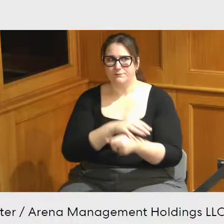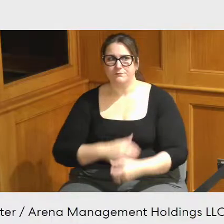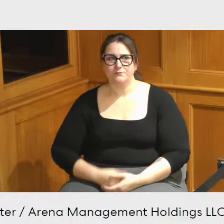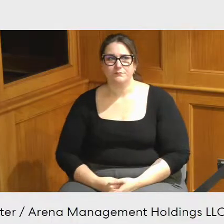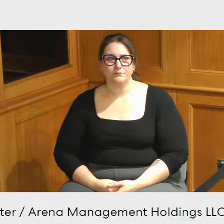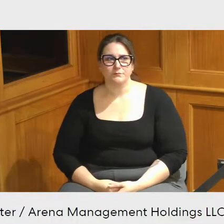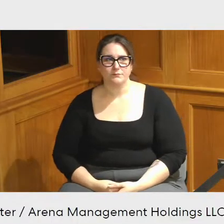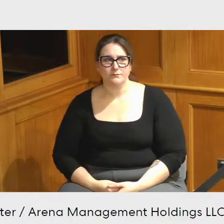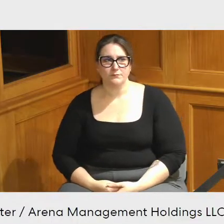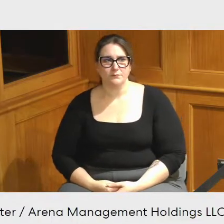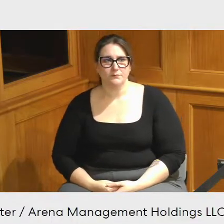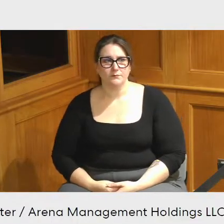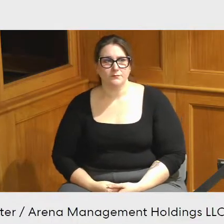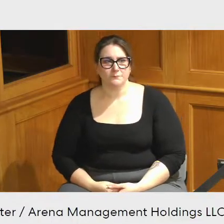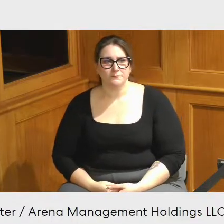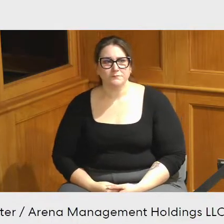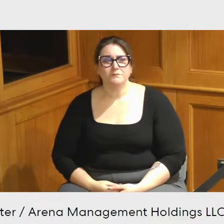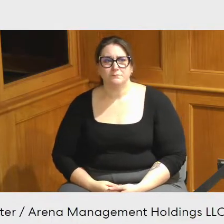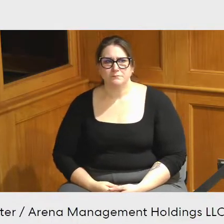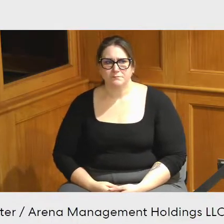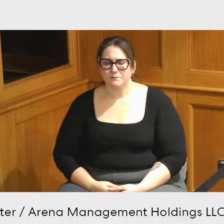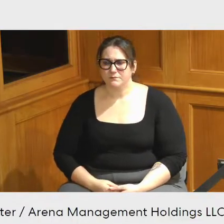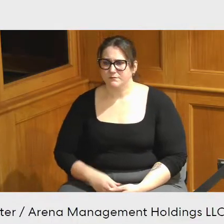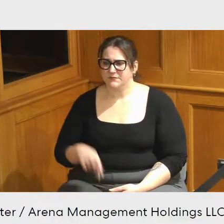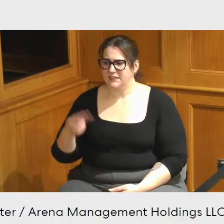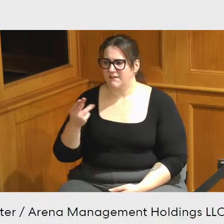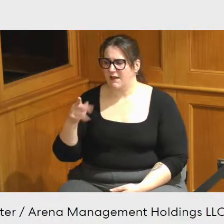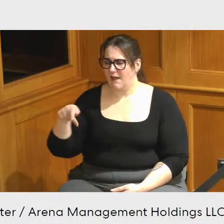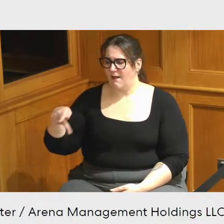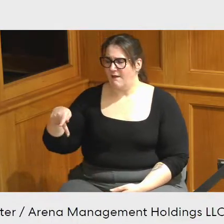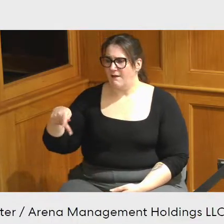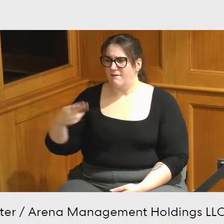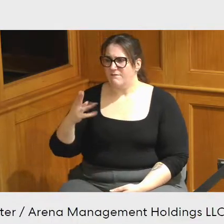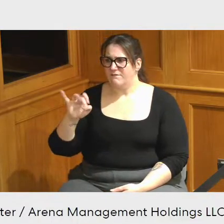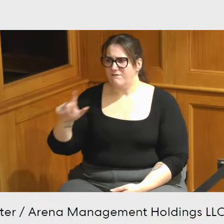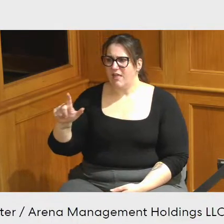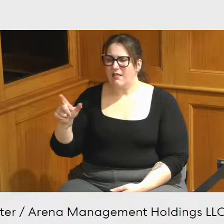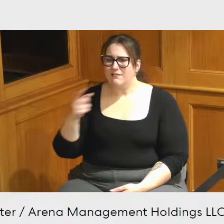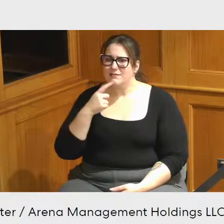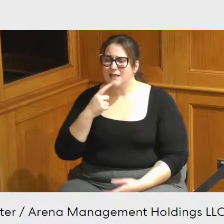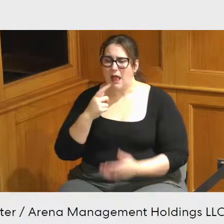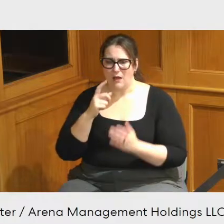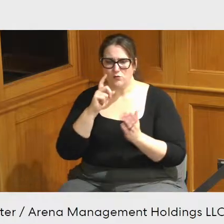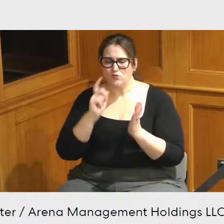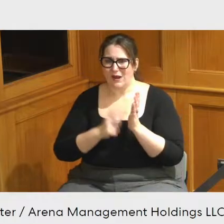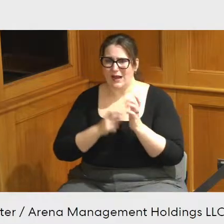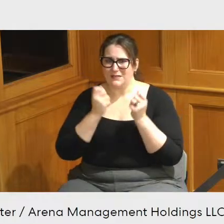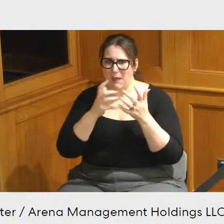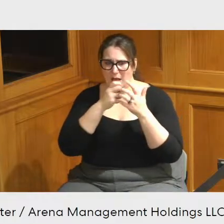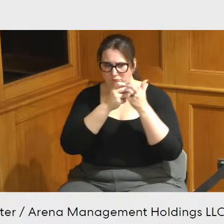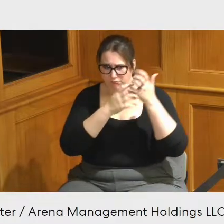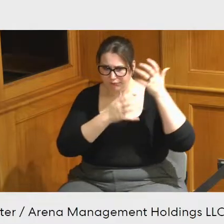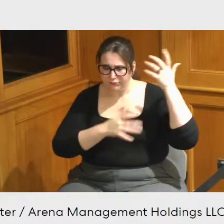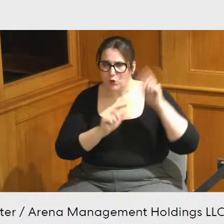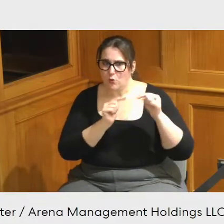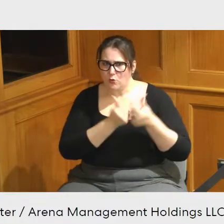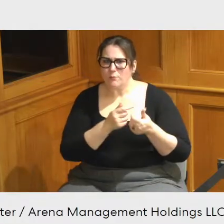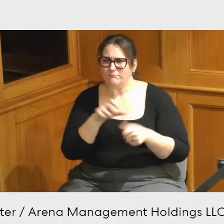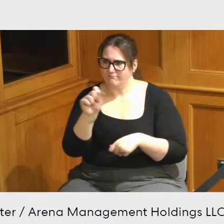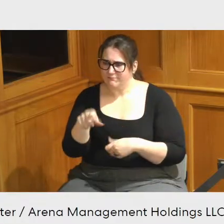I think Phil did a nice job acknowledging the steering committee members also listed here on this slide are members of the district advisory group. These are property owners,